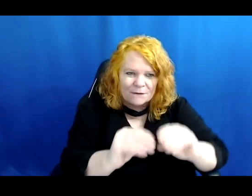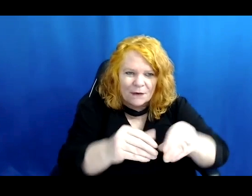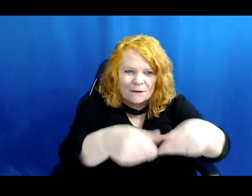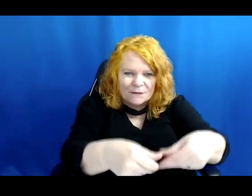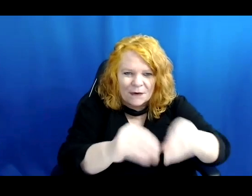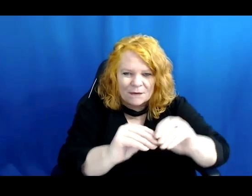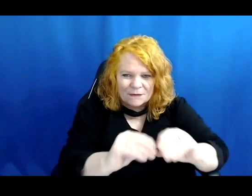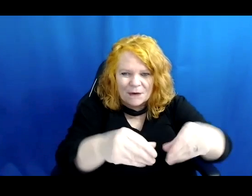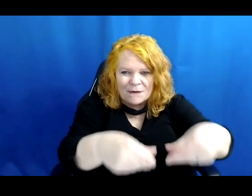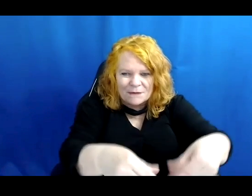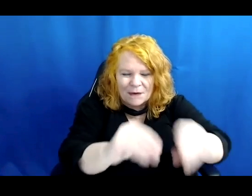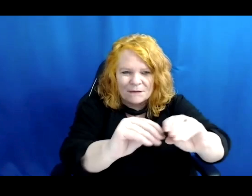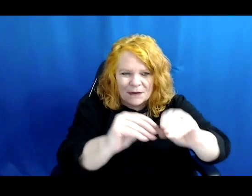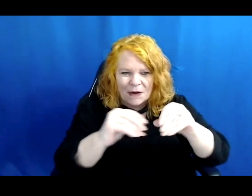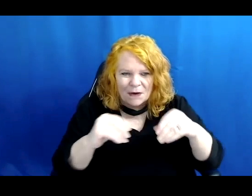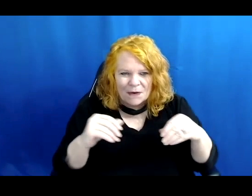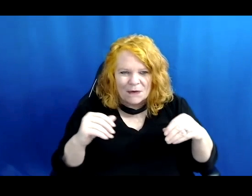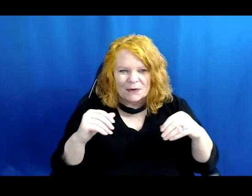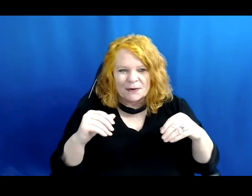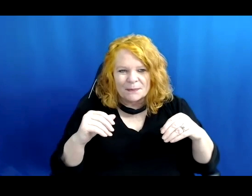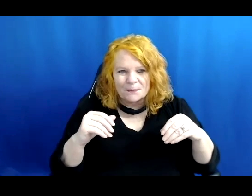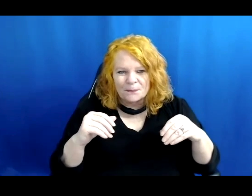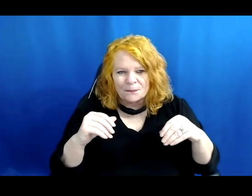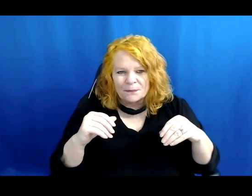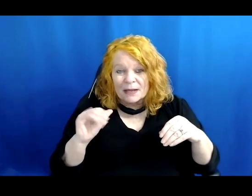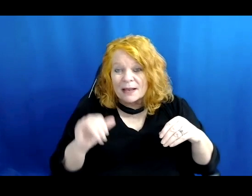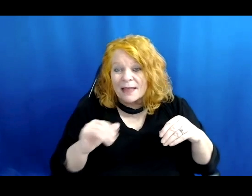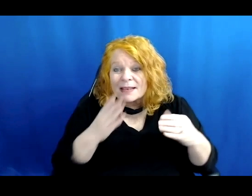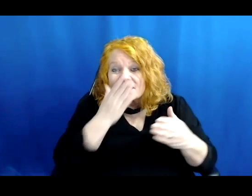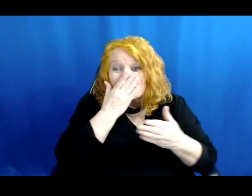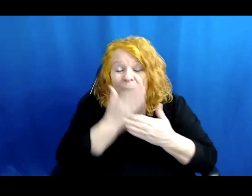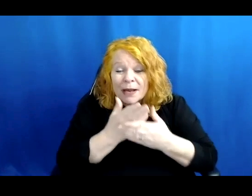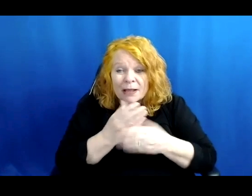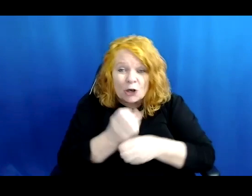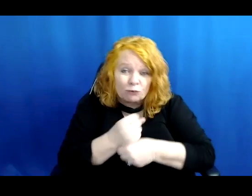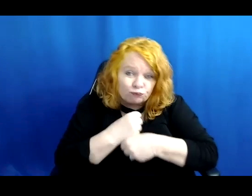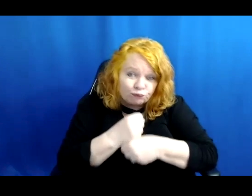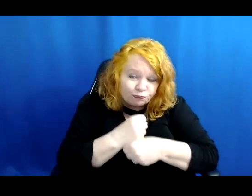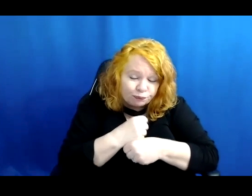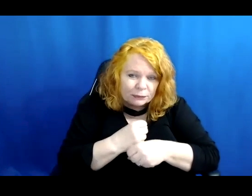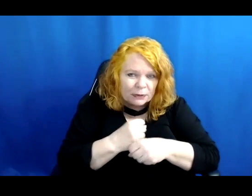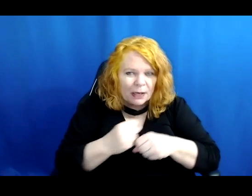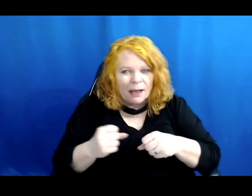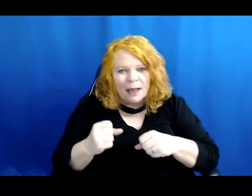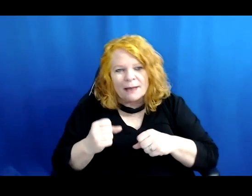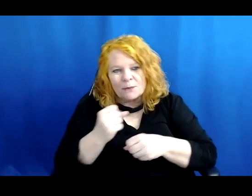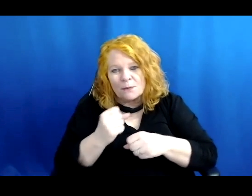Remember moms and dads, this is really good model making! Crafts are brilliant for children.